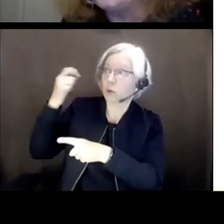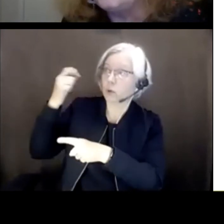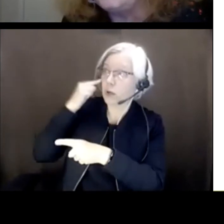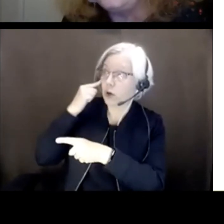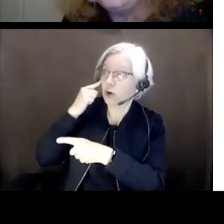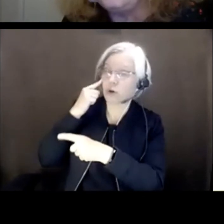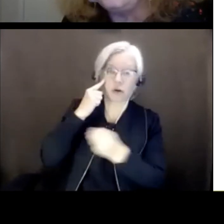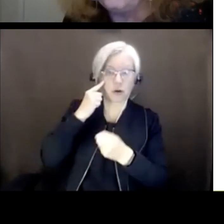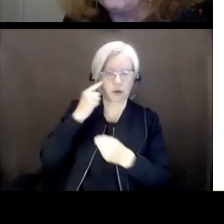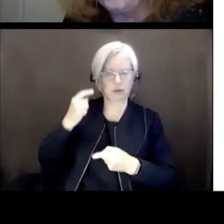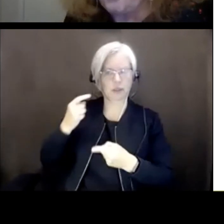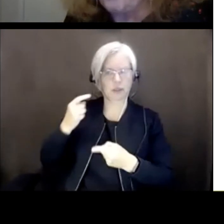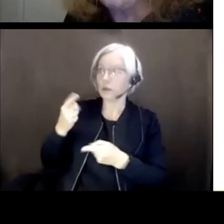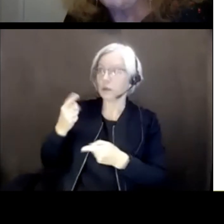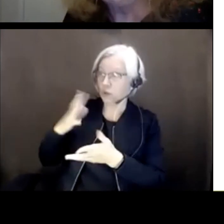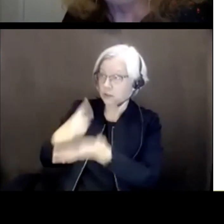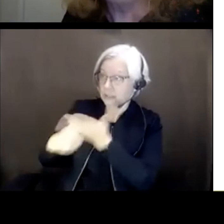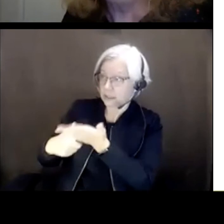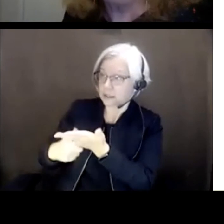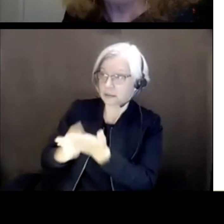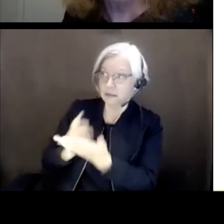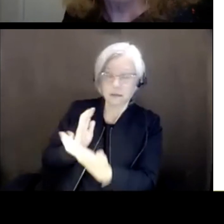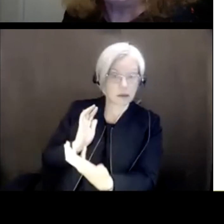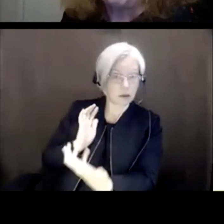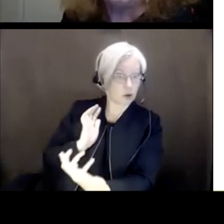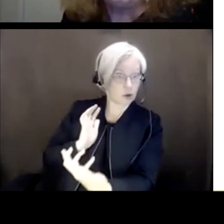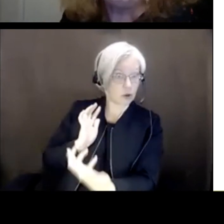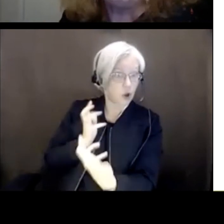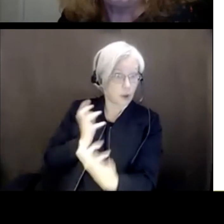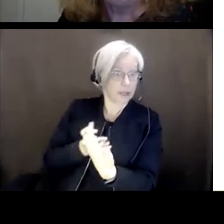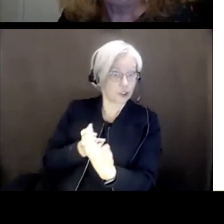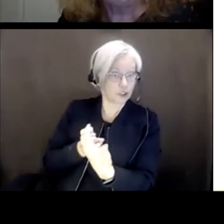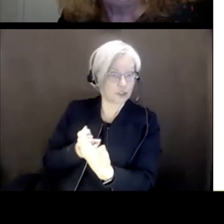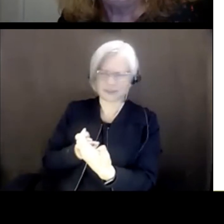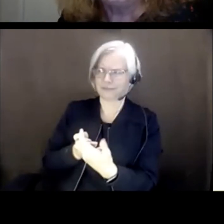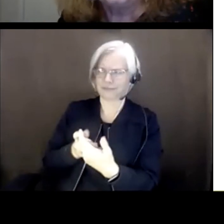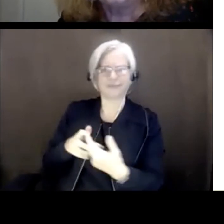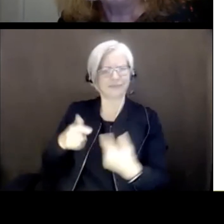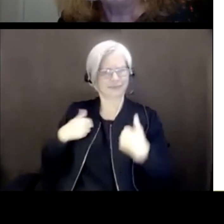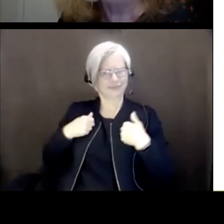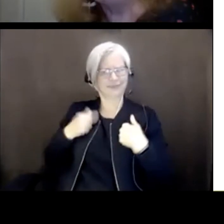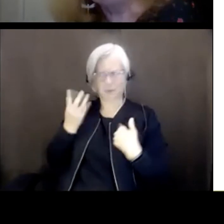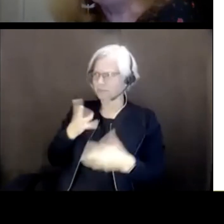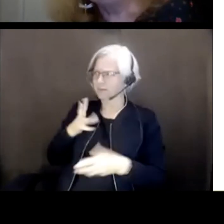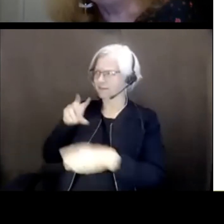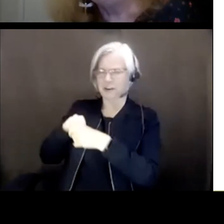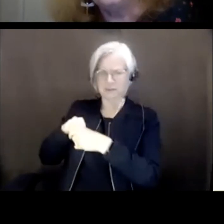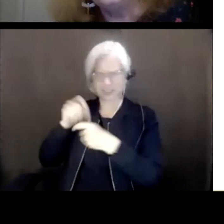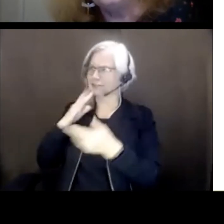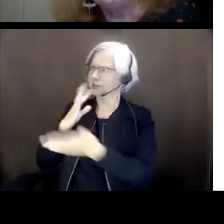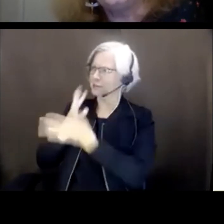AND THERE'S A PART OF THE HUMAN RIGHTS CODE THAT TALKS ABOUT TWO DIFFERENT KINDS OF ACCOMMODATIONS.